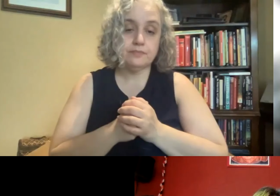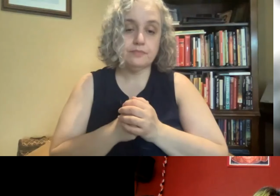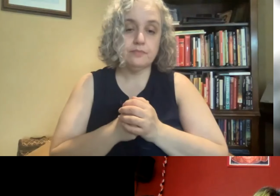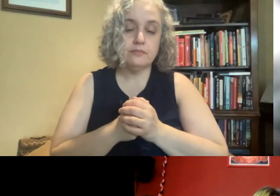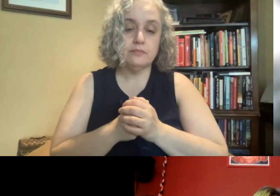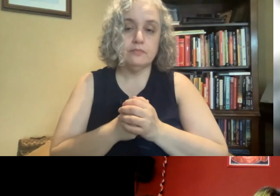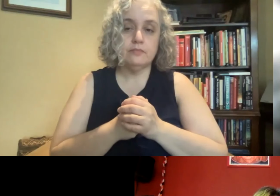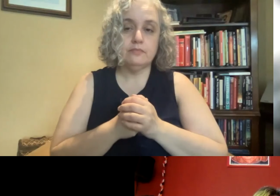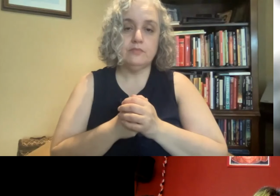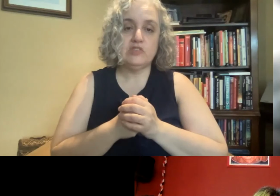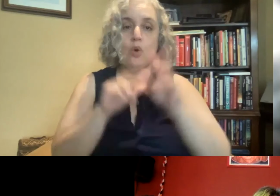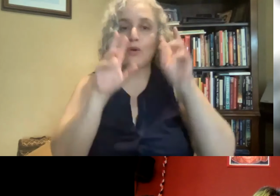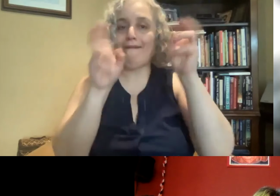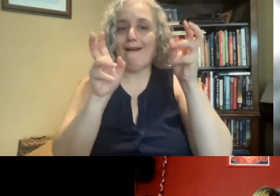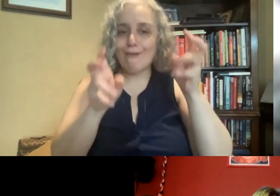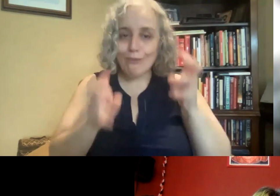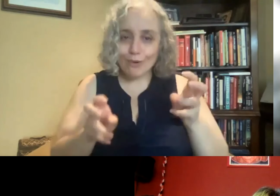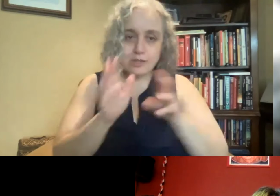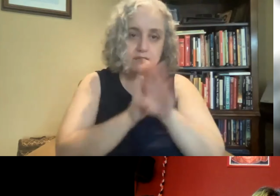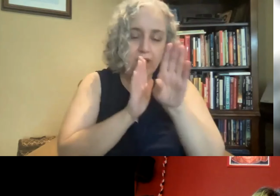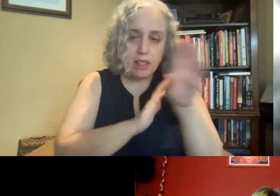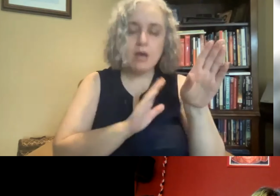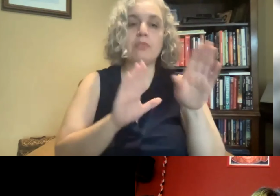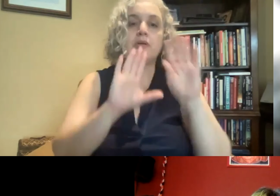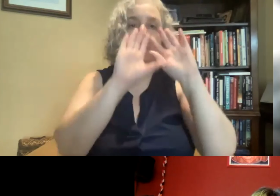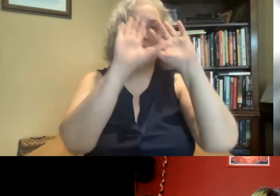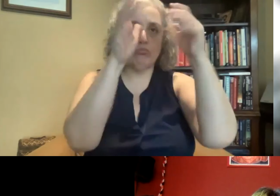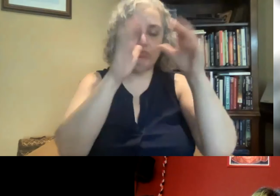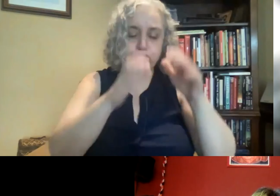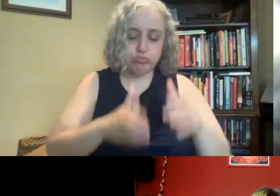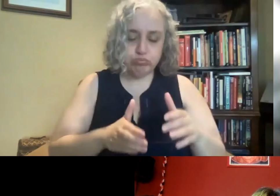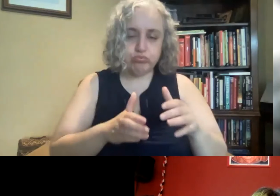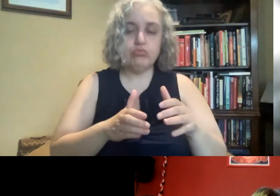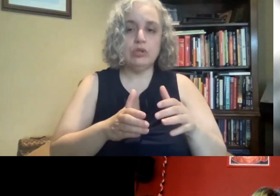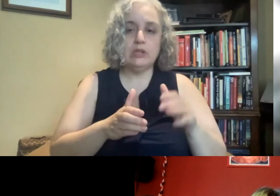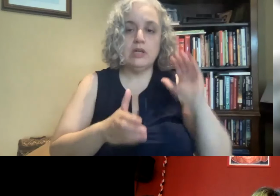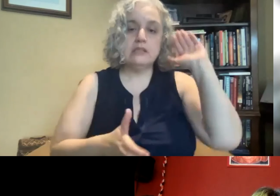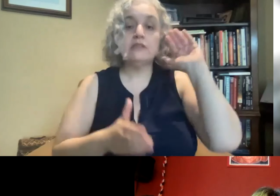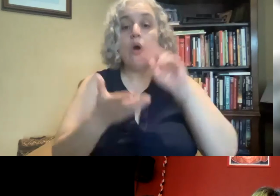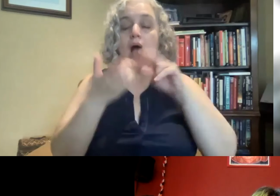the categorization, etc, all move towards reduction.